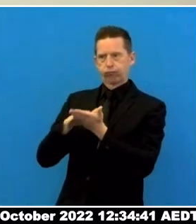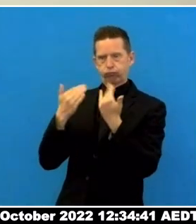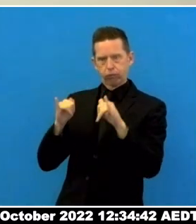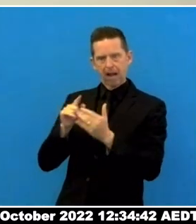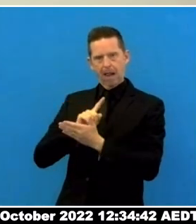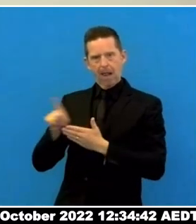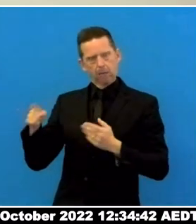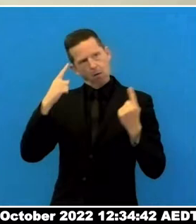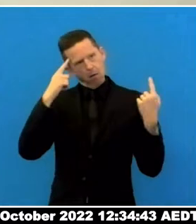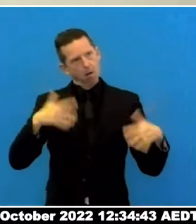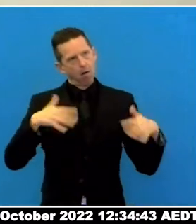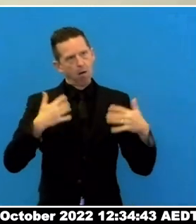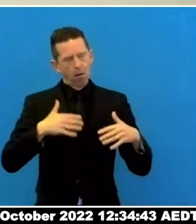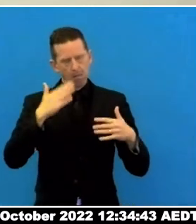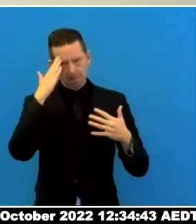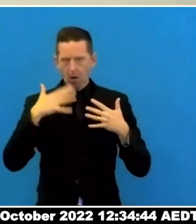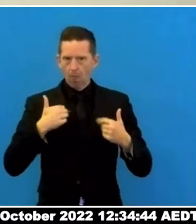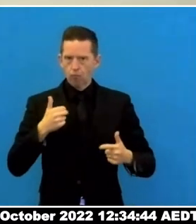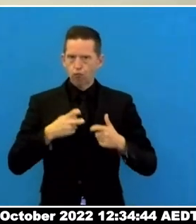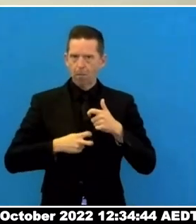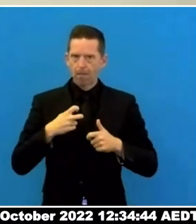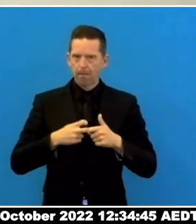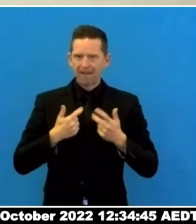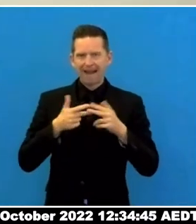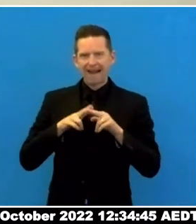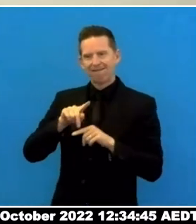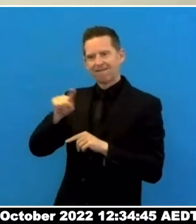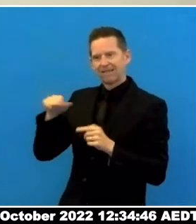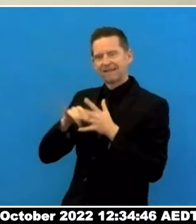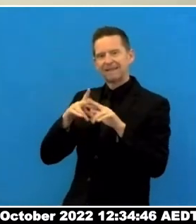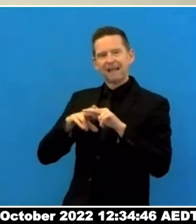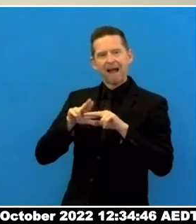Now, without really diligent work to identify that history and assess it